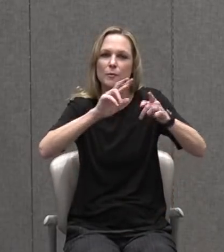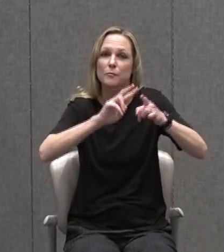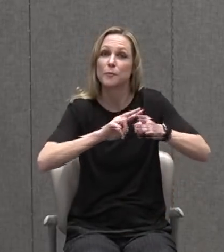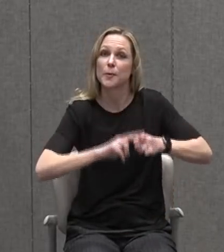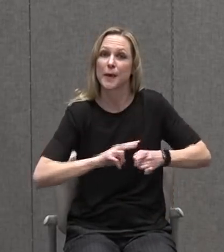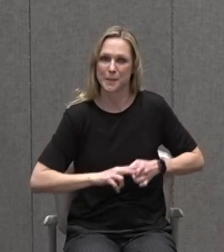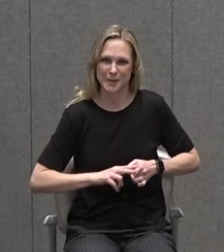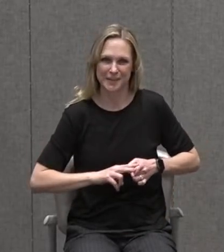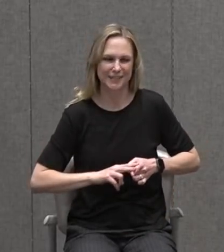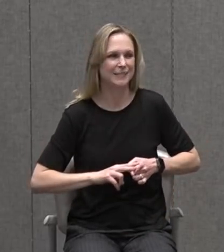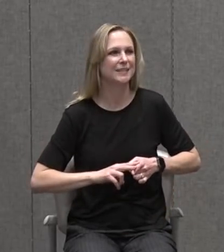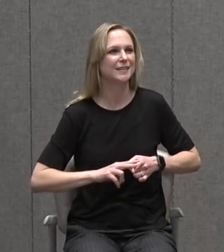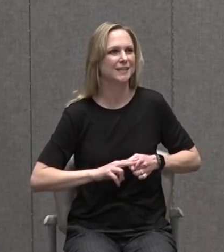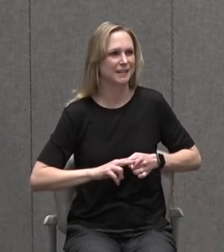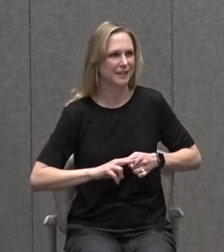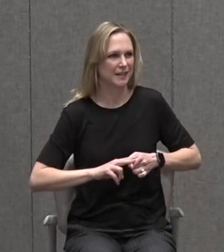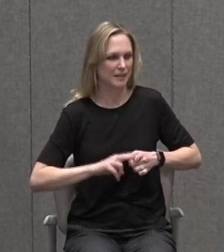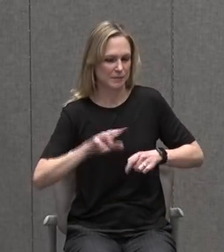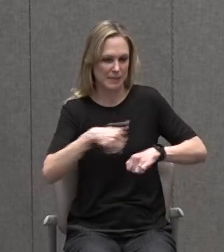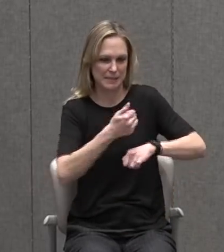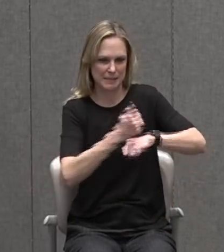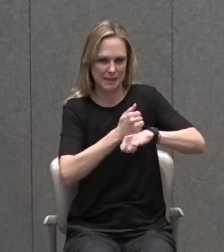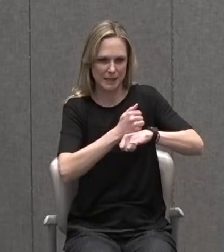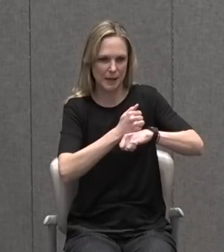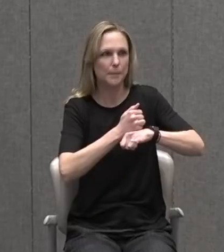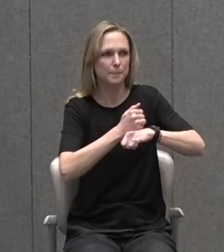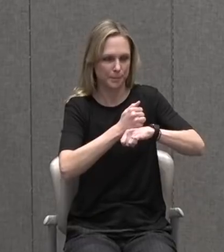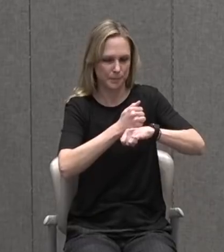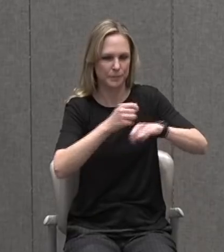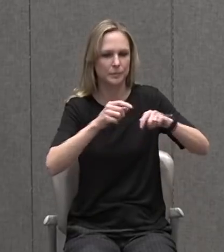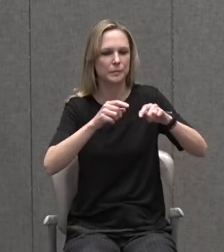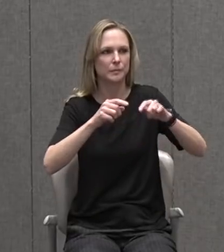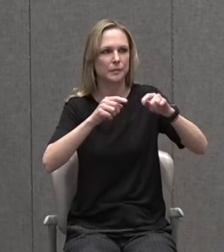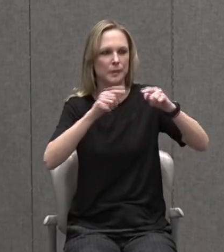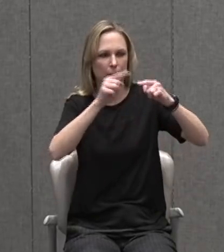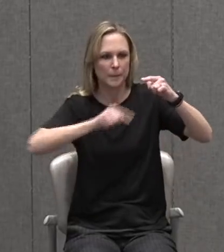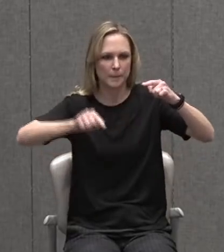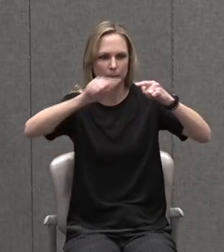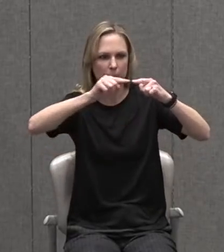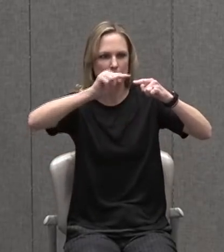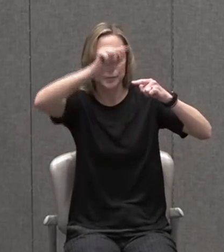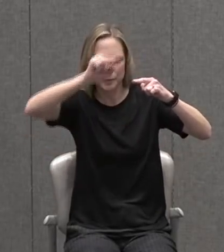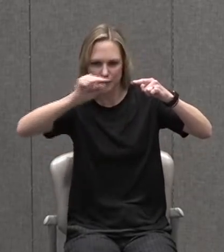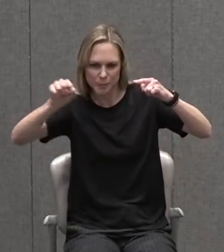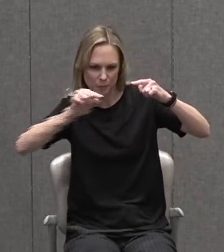and I have it already set up for us. What you will need at home is you will need a sheet